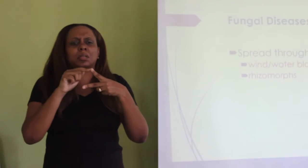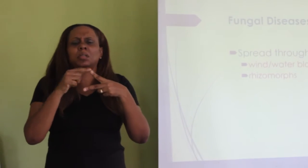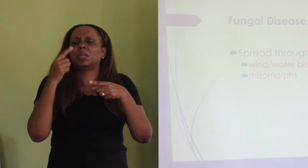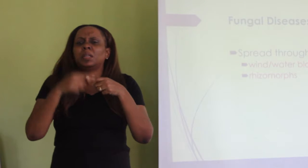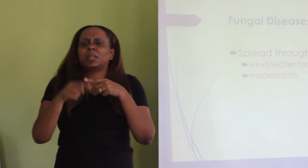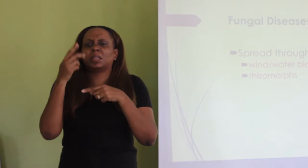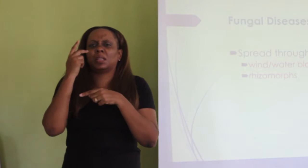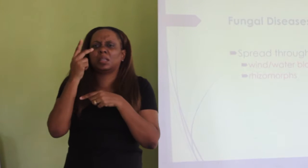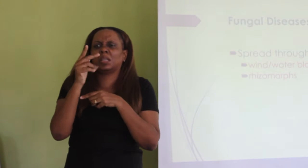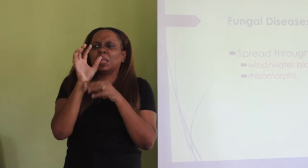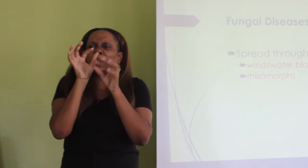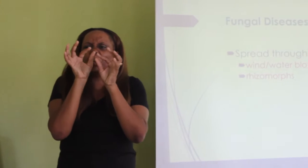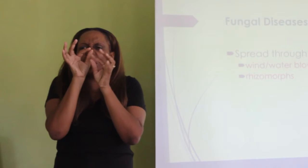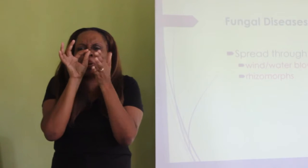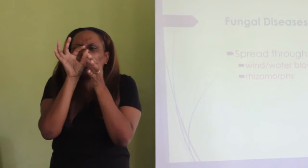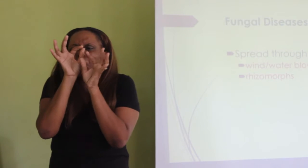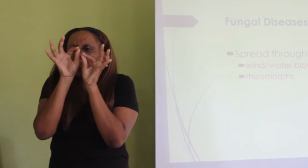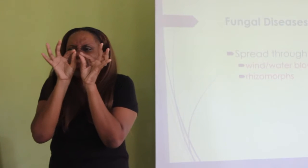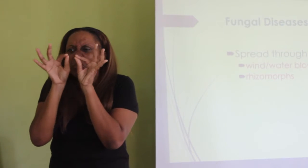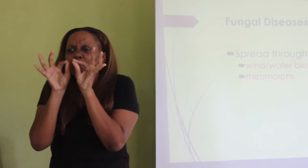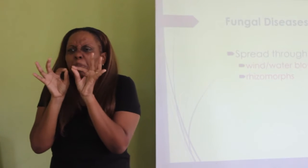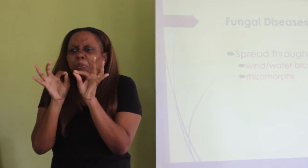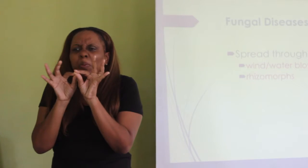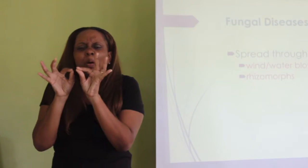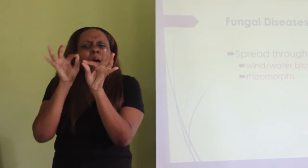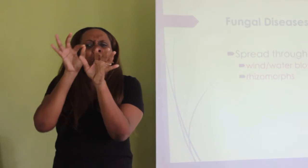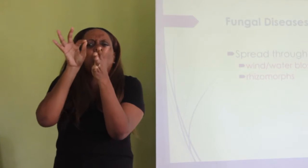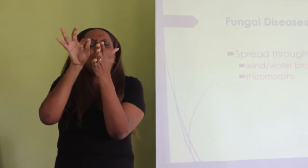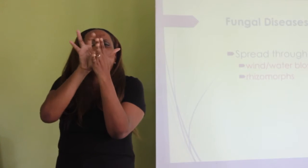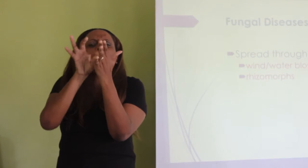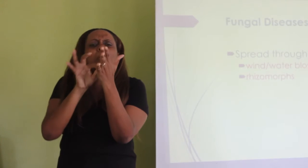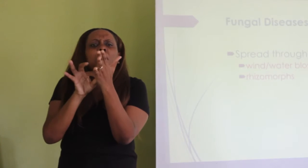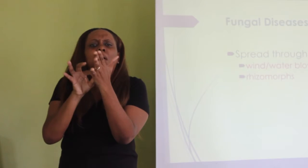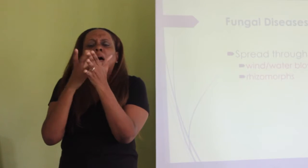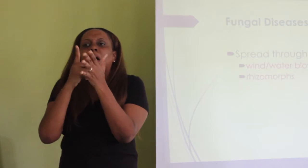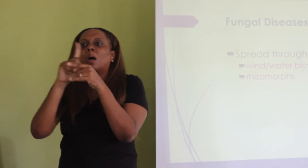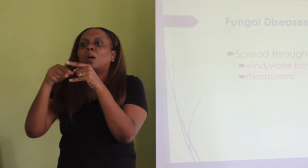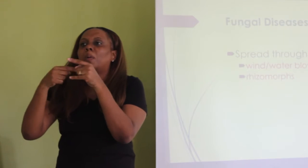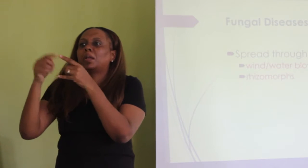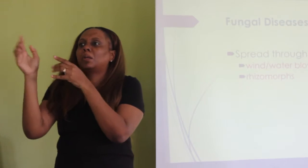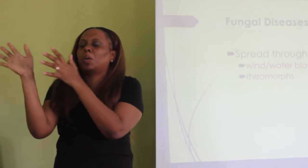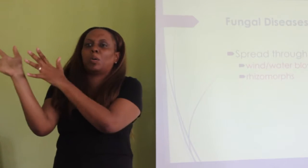on the fruit or on the plant and they can be blown around into the atmosphere